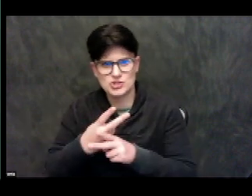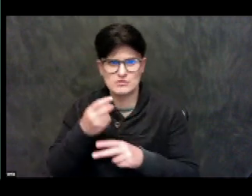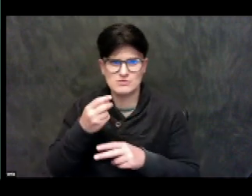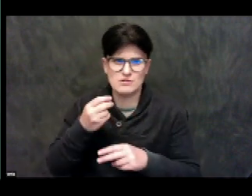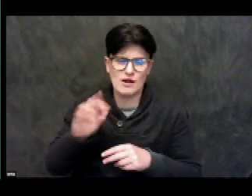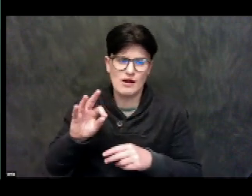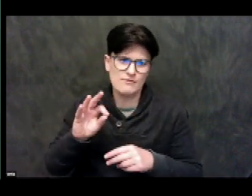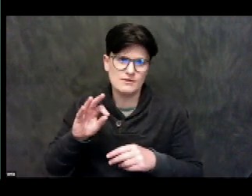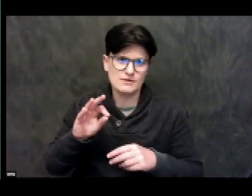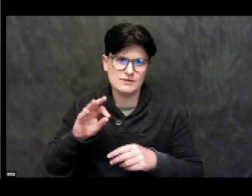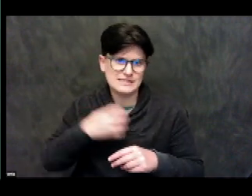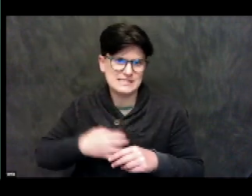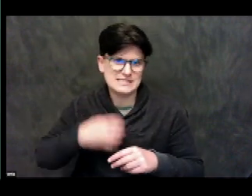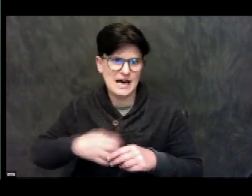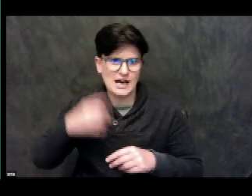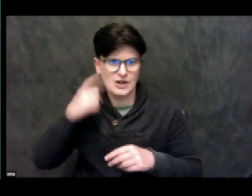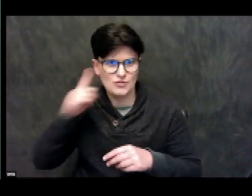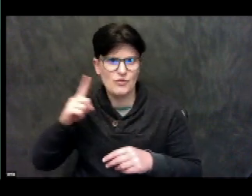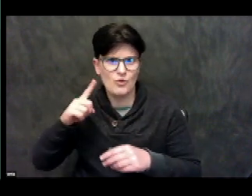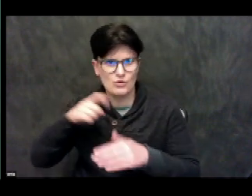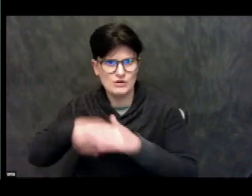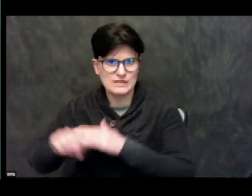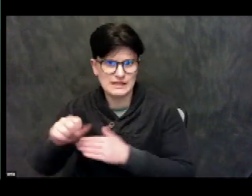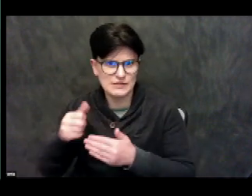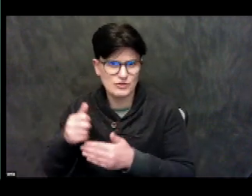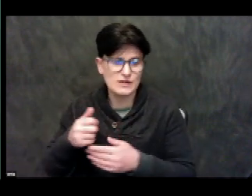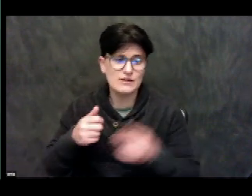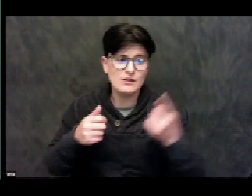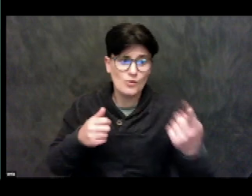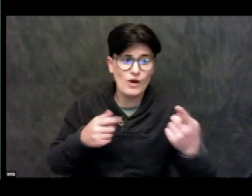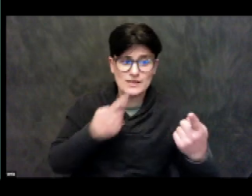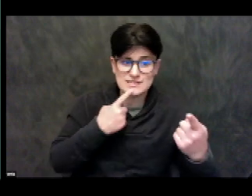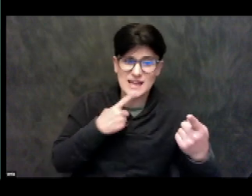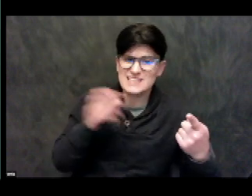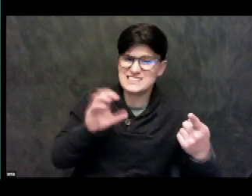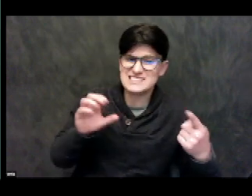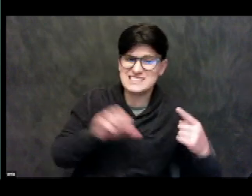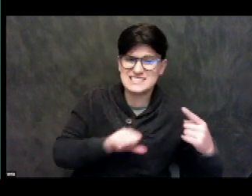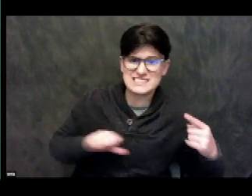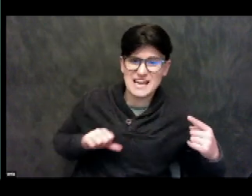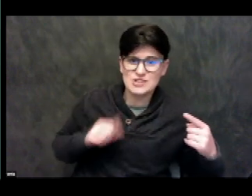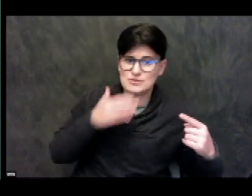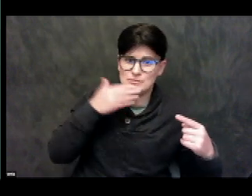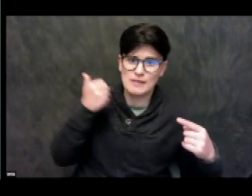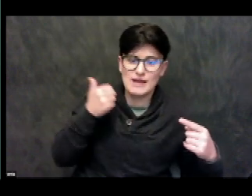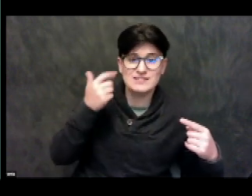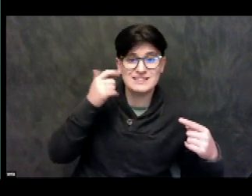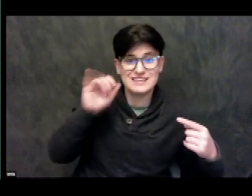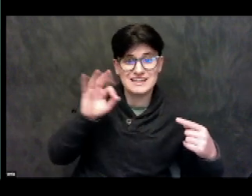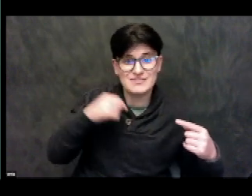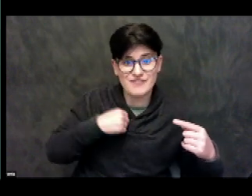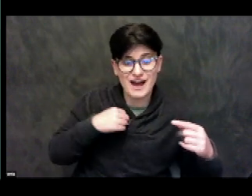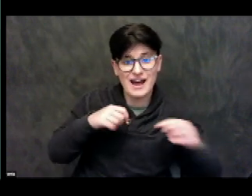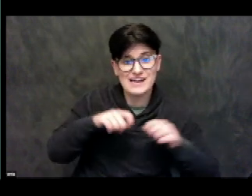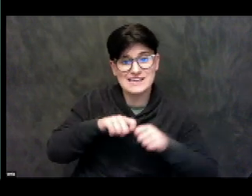a C section would be better idea anyway. Because if I, how am I going to take care of that? That's almost like a pressure sore.